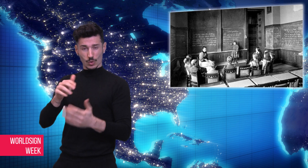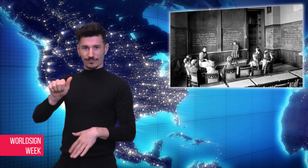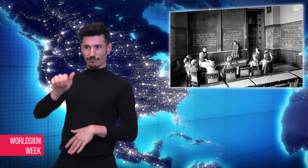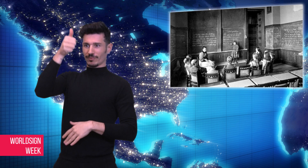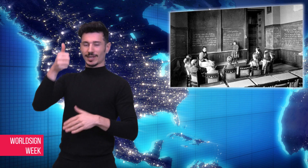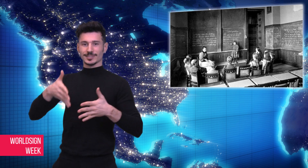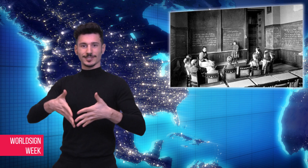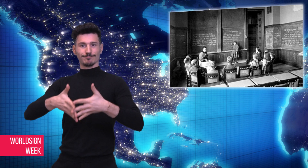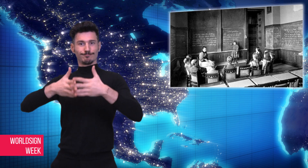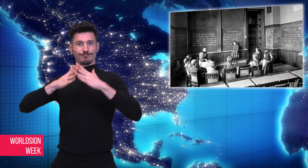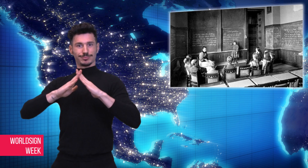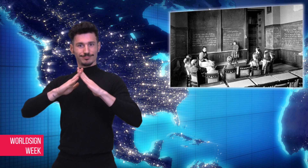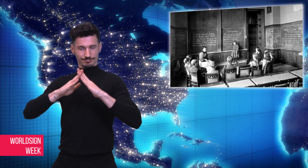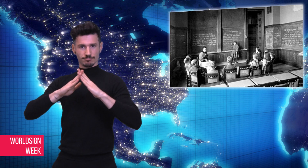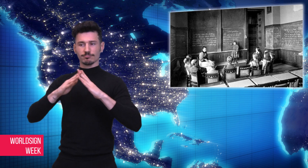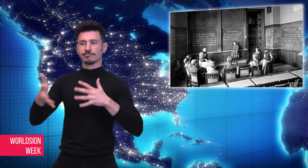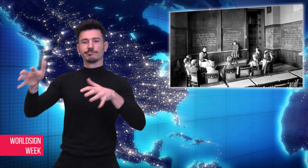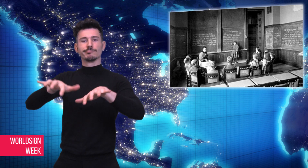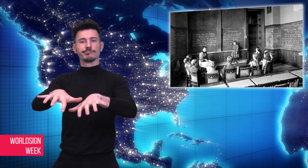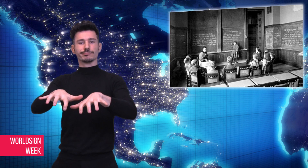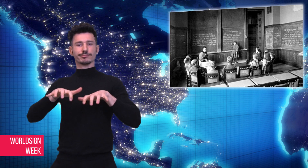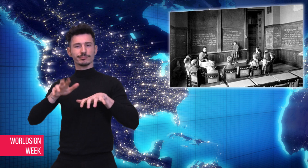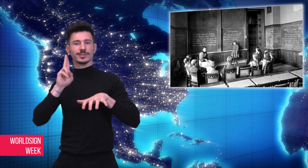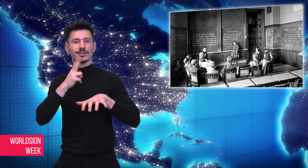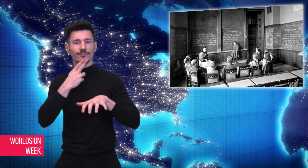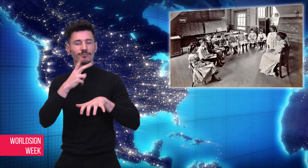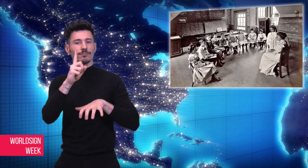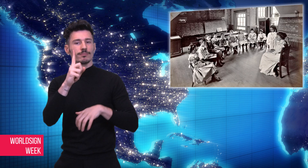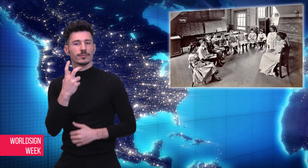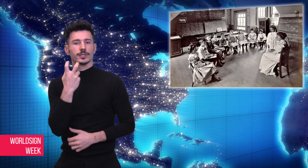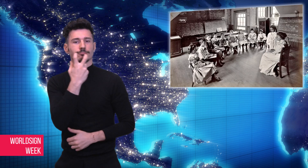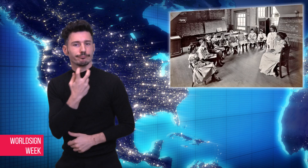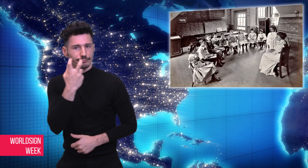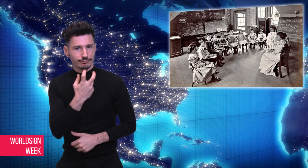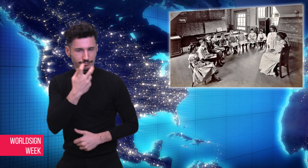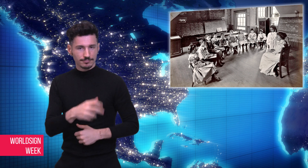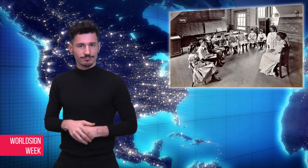It first opened as an oral school for the Deaf.